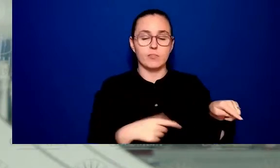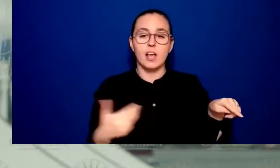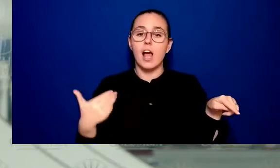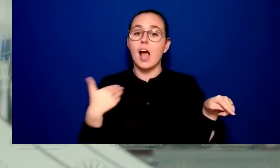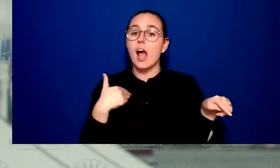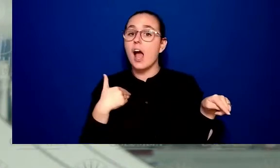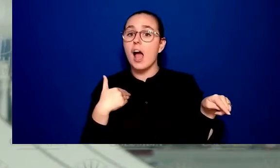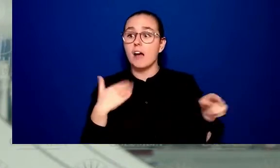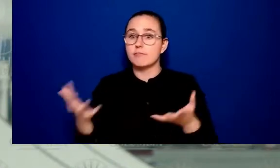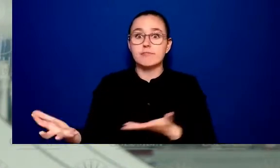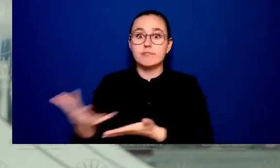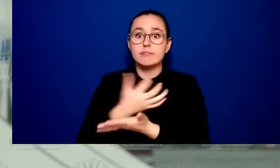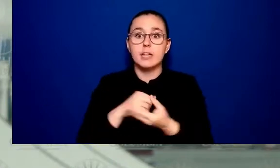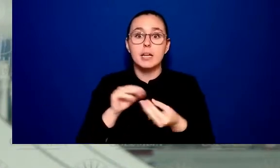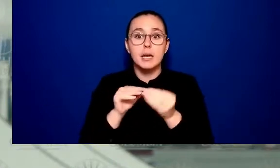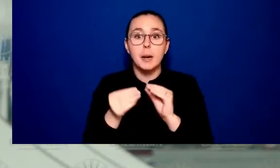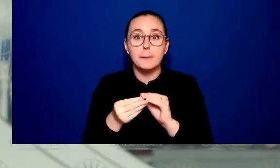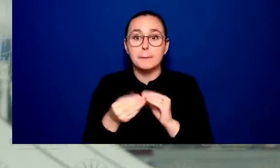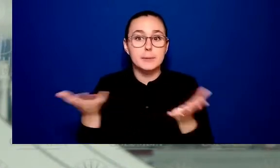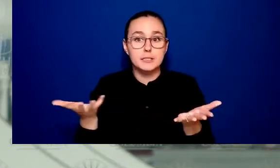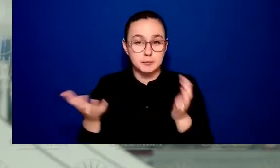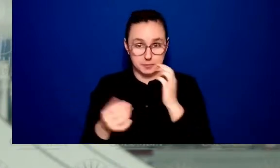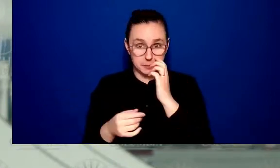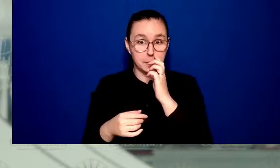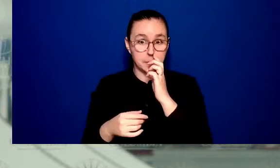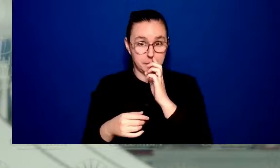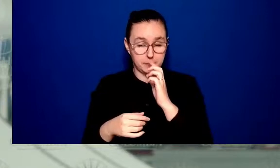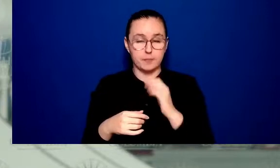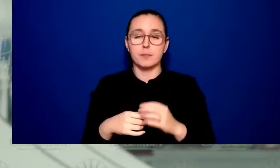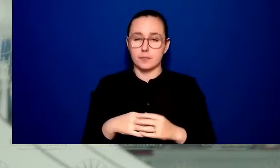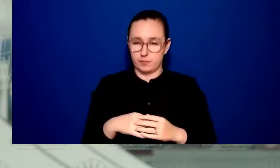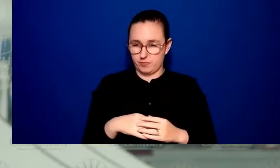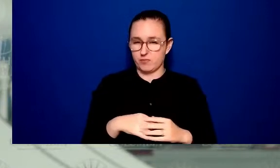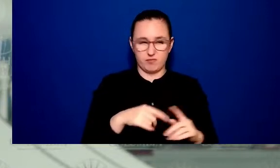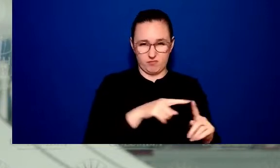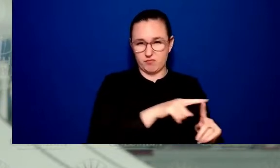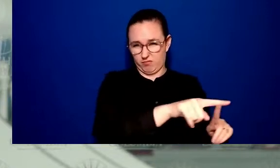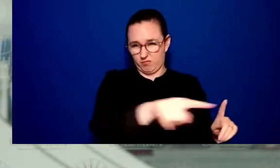So we have this reflects. The